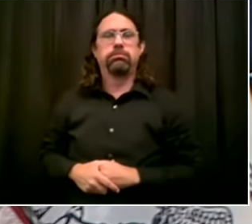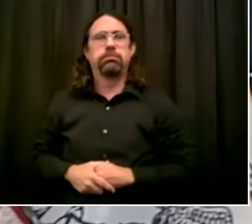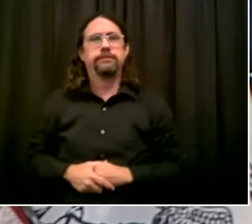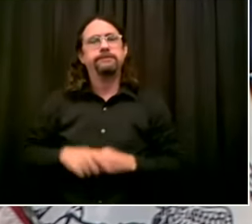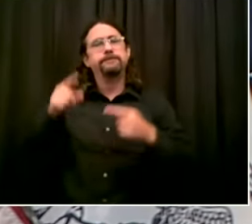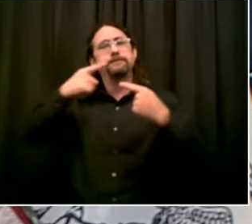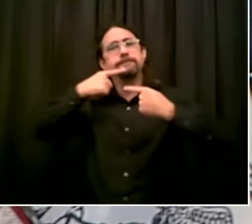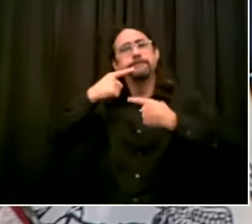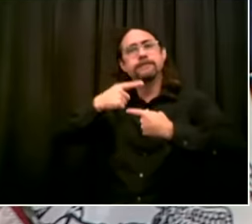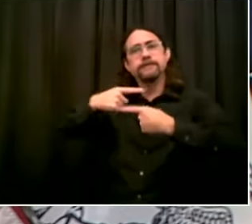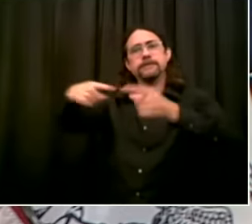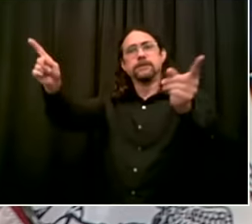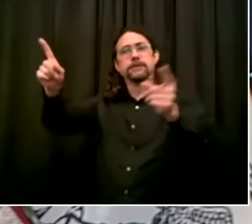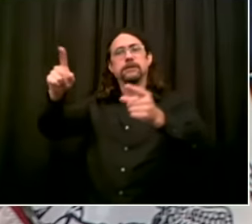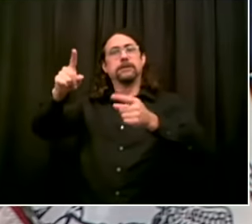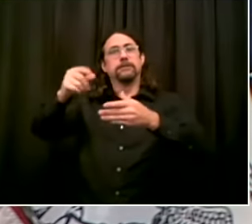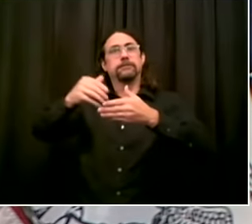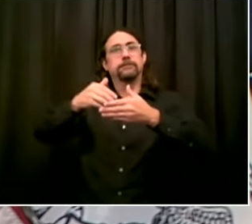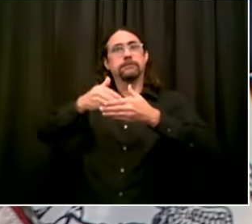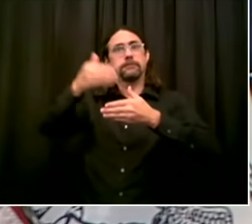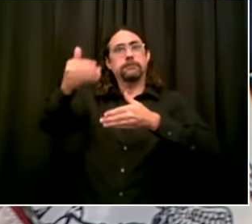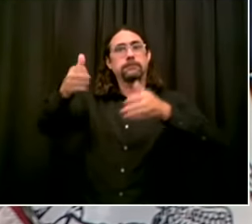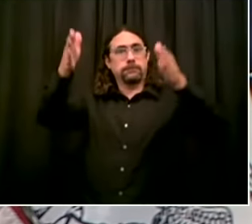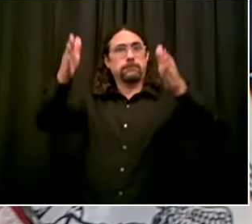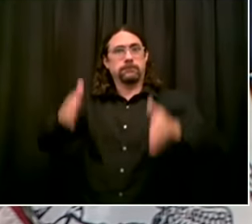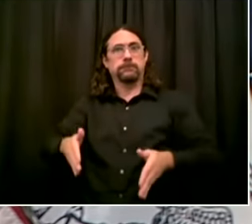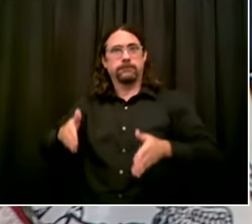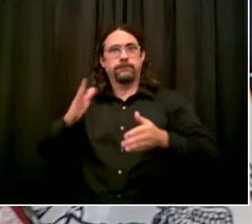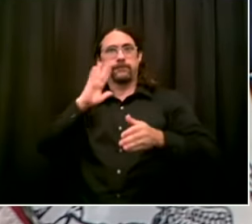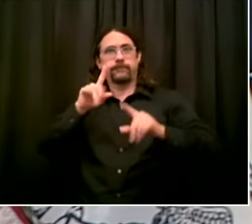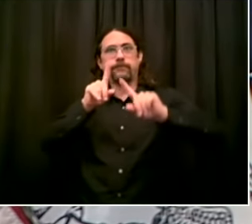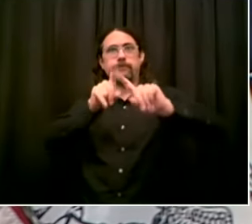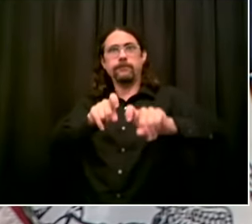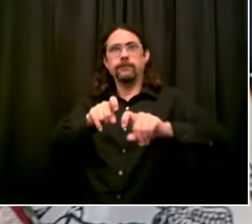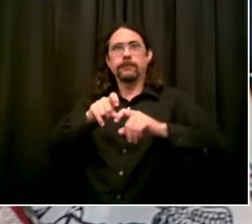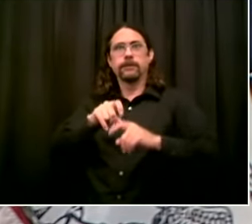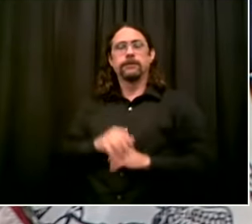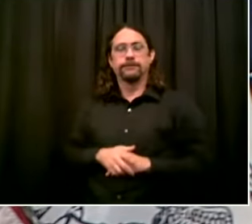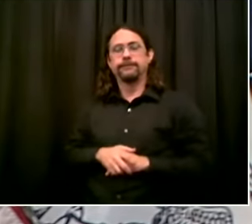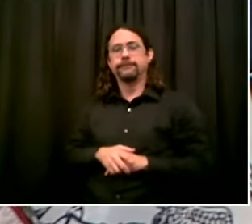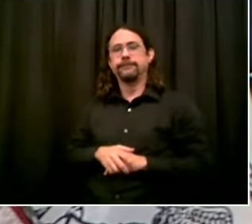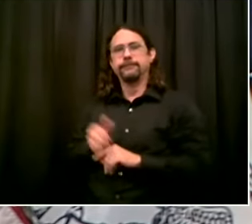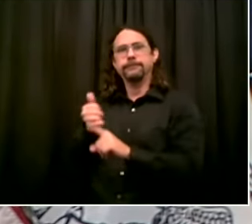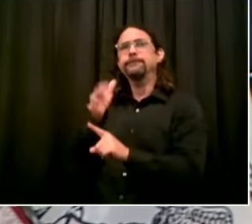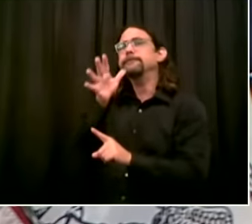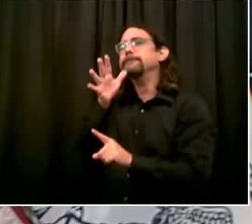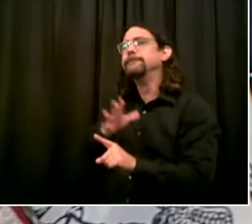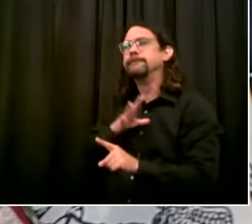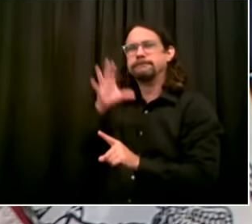EXACTLY. YOU WANT TO SEE THAT THE RATE WAS BELOW 3% AND AS THE DOCTOR